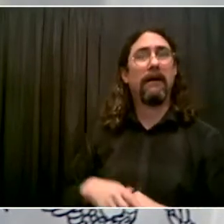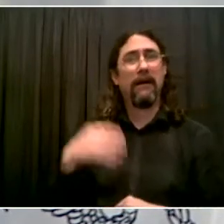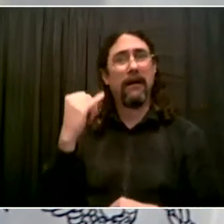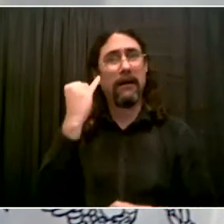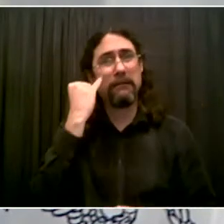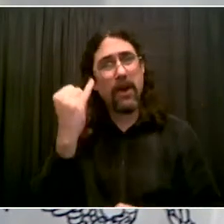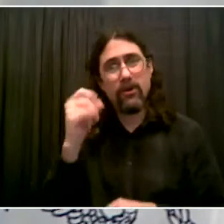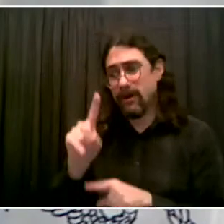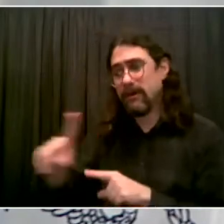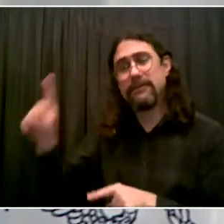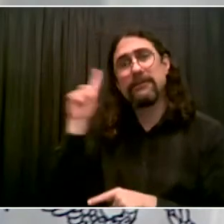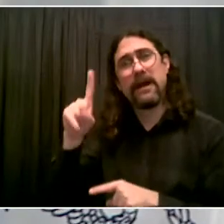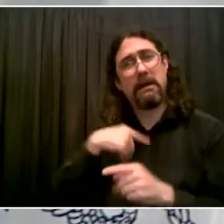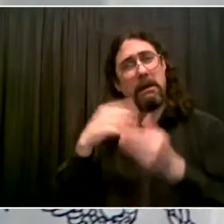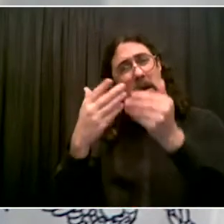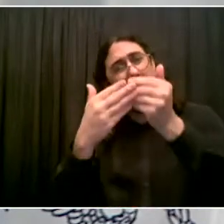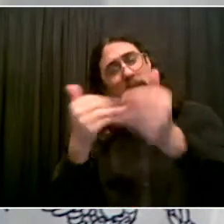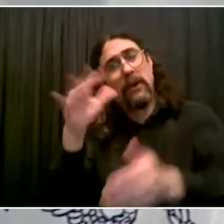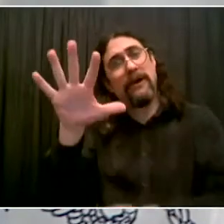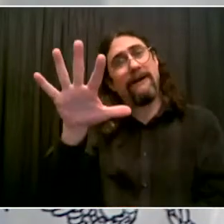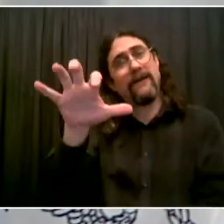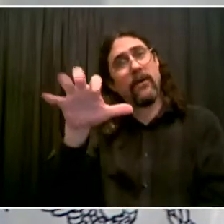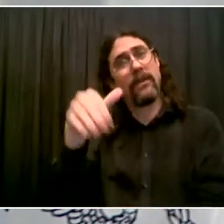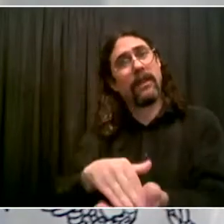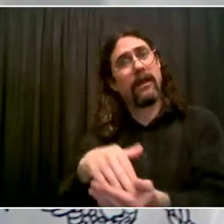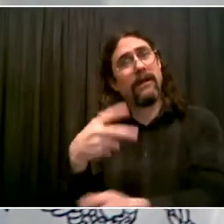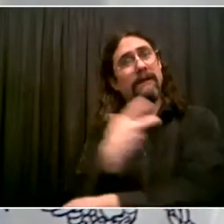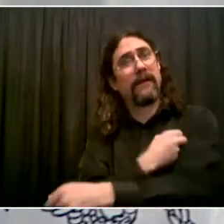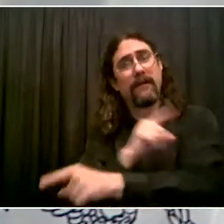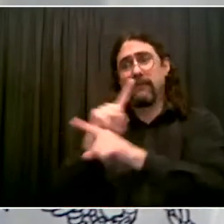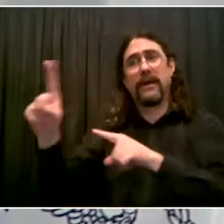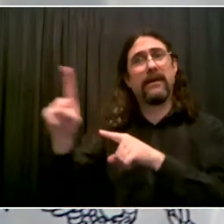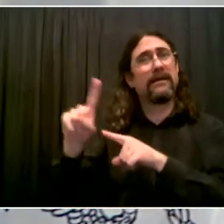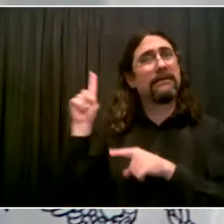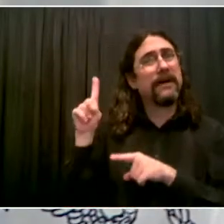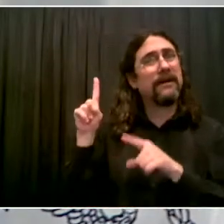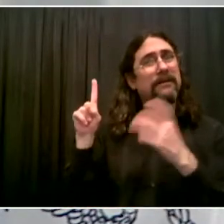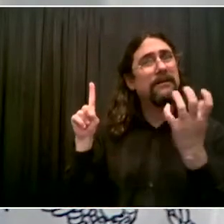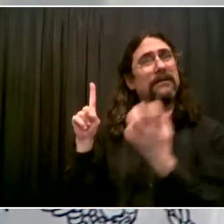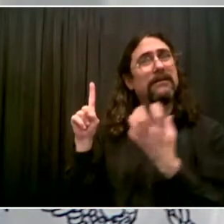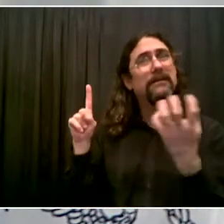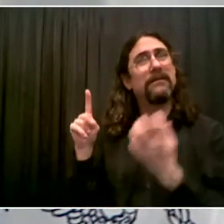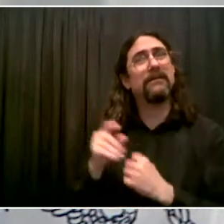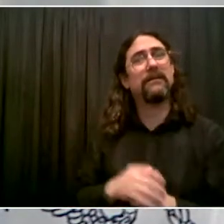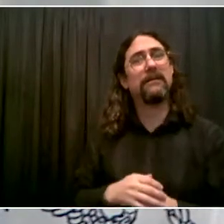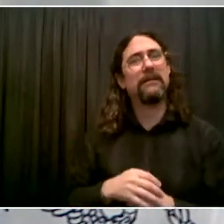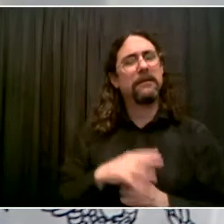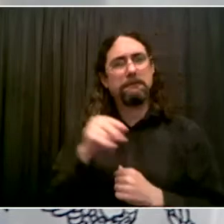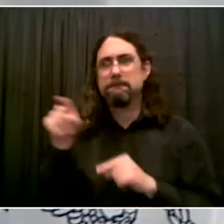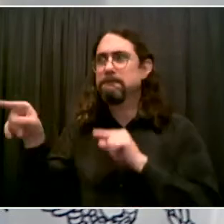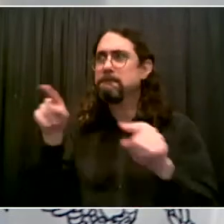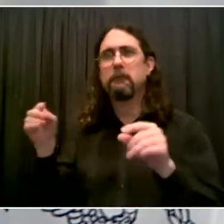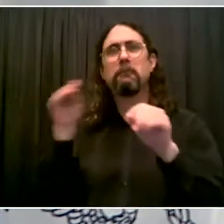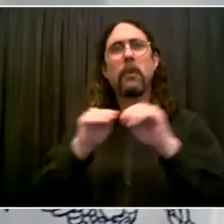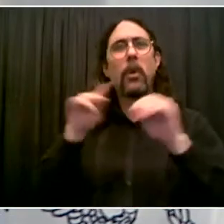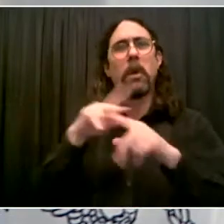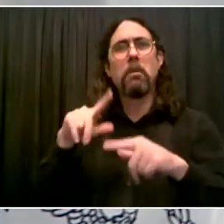NUMBER WE GOT VERY CLOSE TO REACHING HALF 1 MMILLIOION NEW YORKERS IN ONE WEEK. GOING FORWARD WE ARE GOING TO RREACH EVEVN EMORE. MORE AND MORE PEOPLE ARE